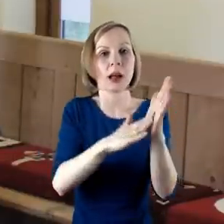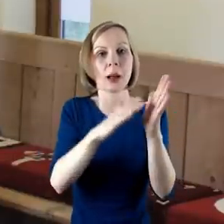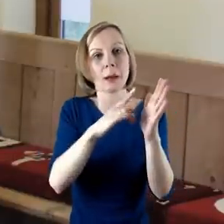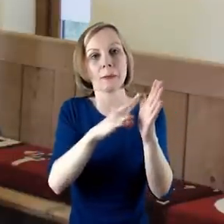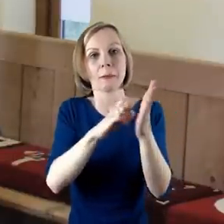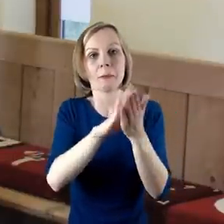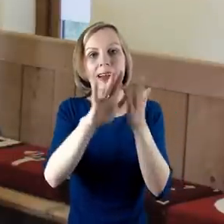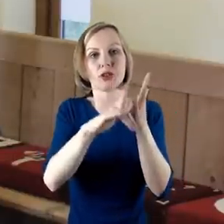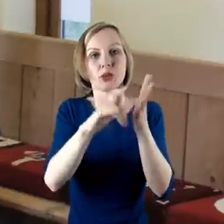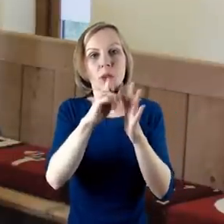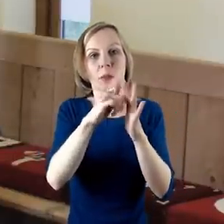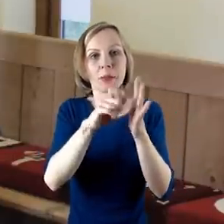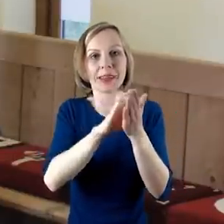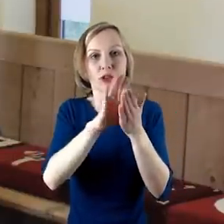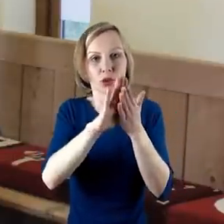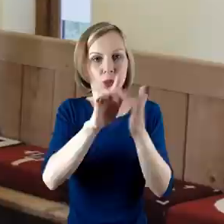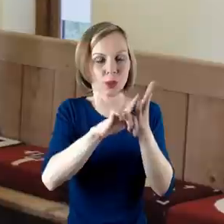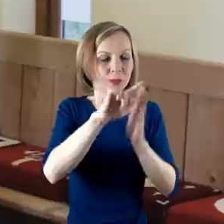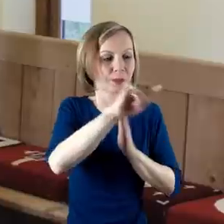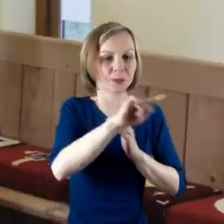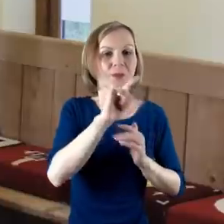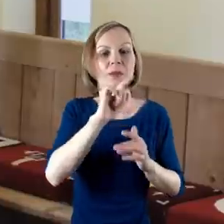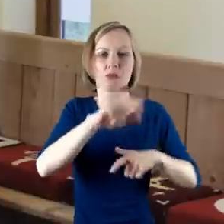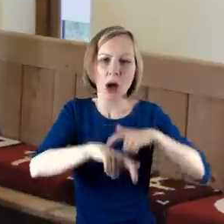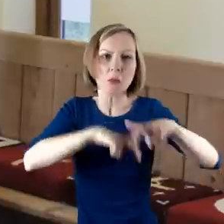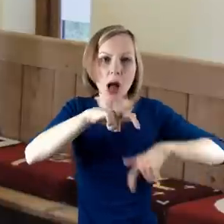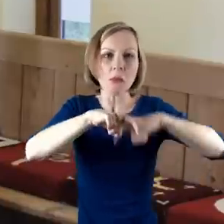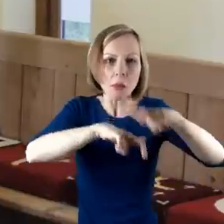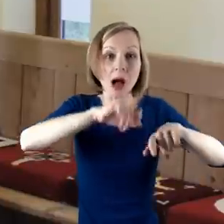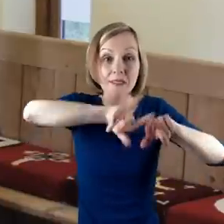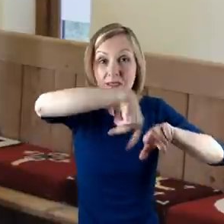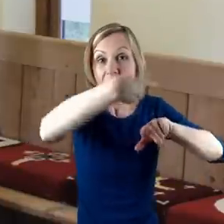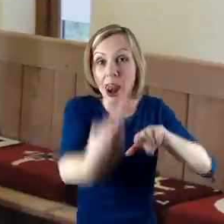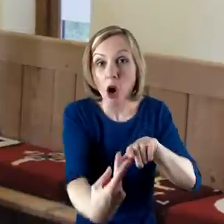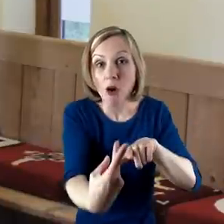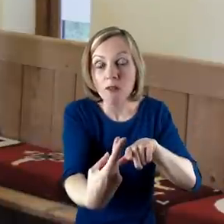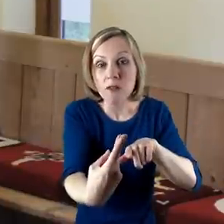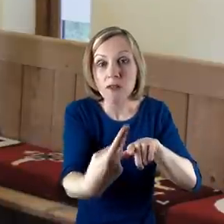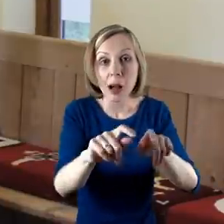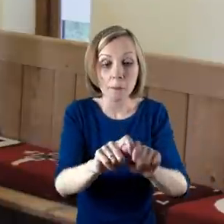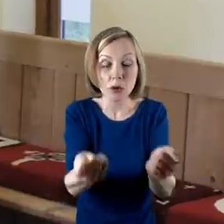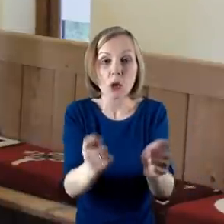when I fell off the bike and snapped my ACL, my anterior cruciate ligament.